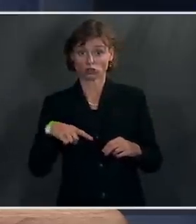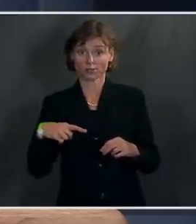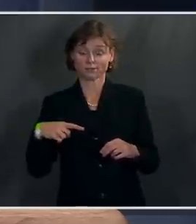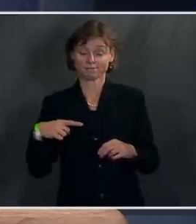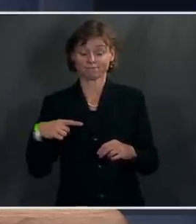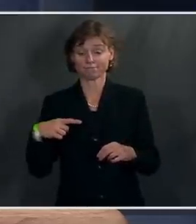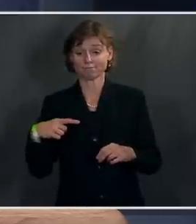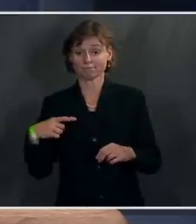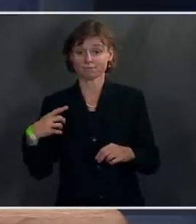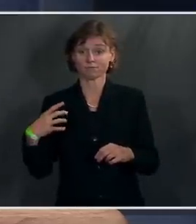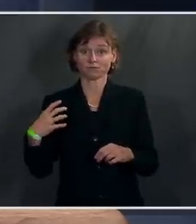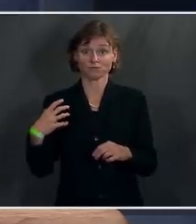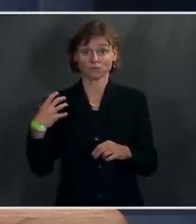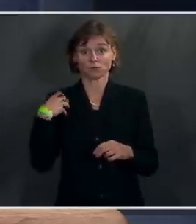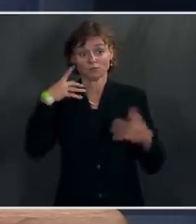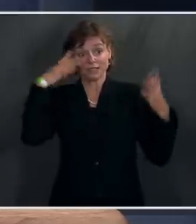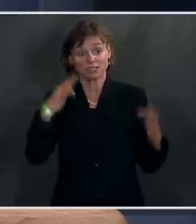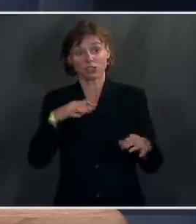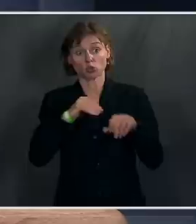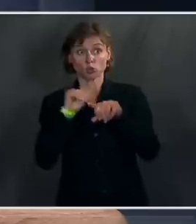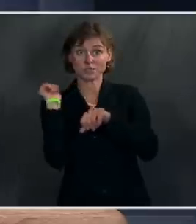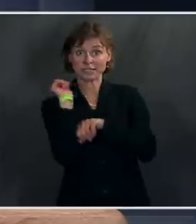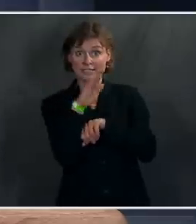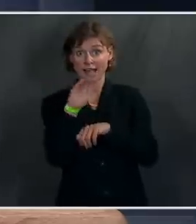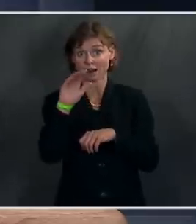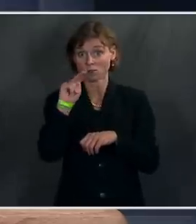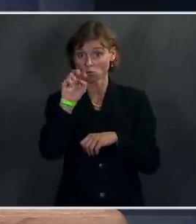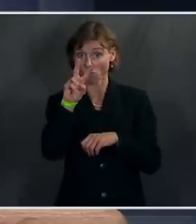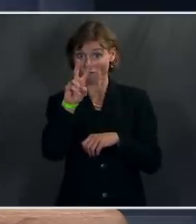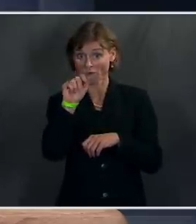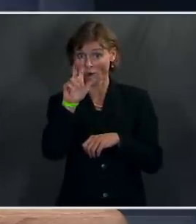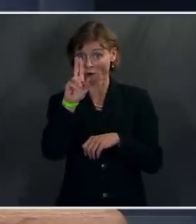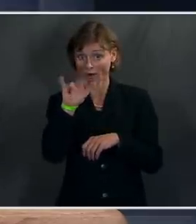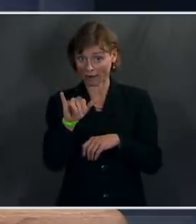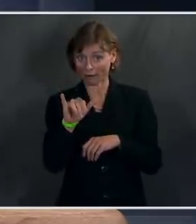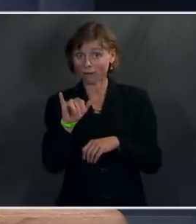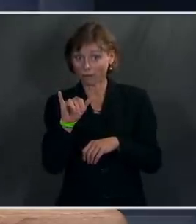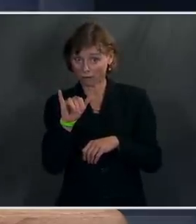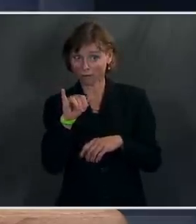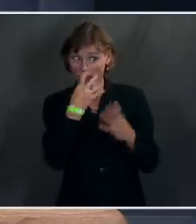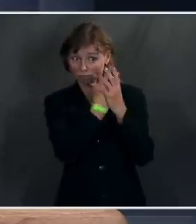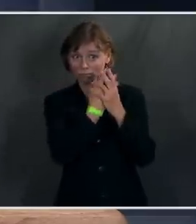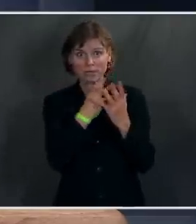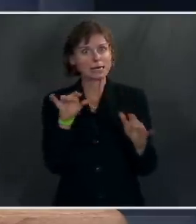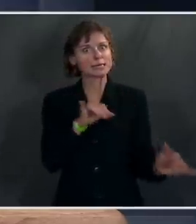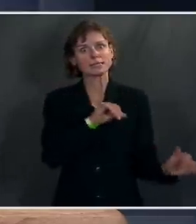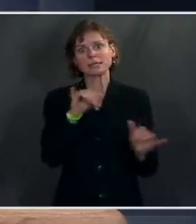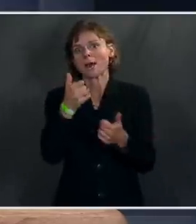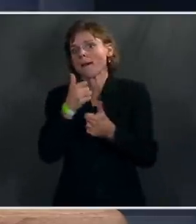to sentence opposition figure Alexei Navalny. Like every Russian citizen, Mr. Navalny is entitled